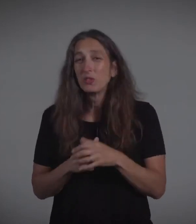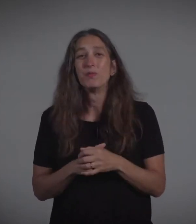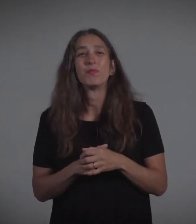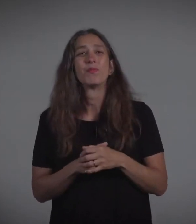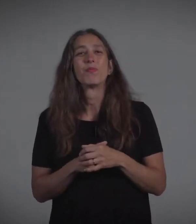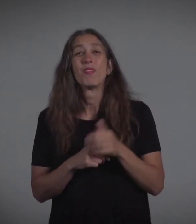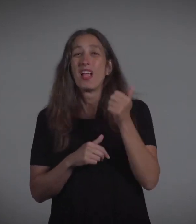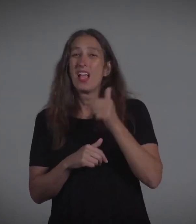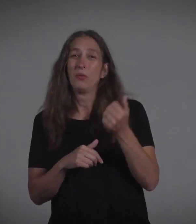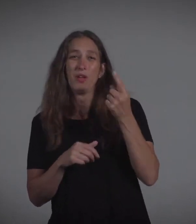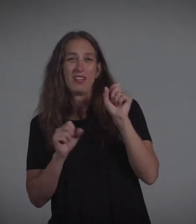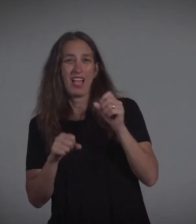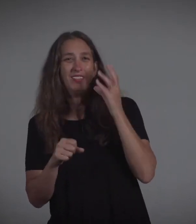Sexual abuse can happen to anyone.